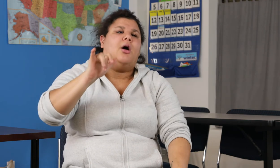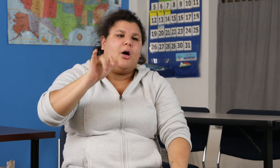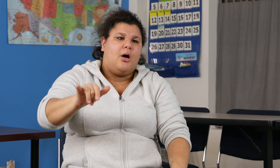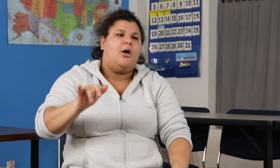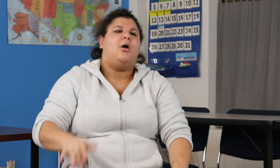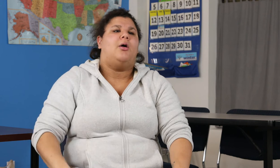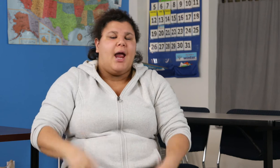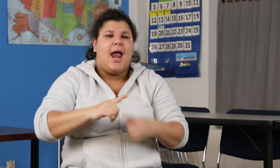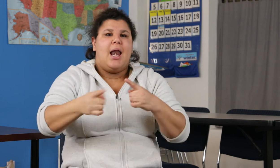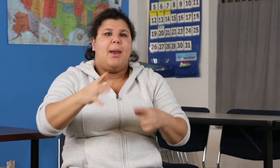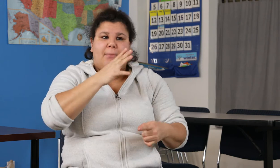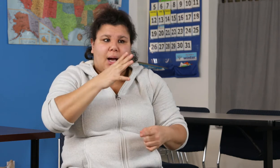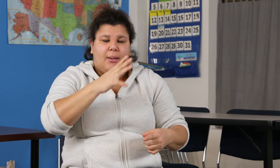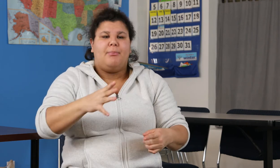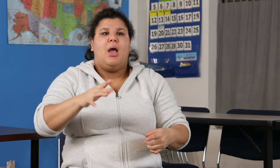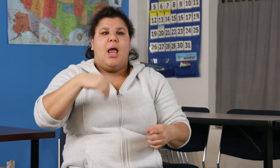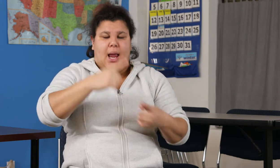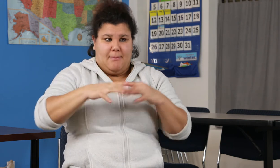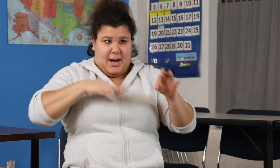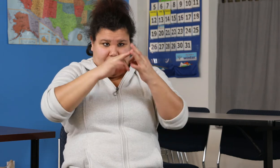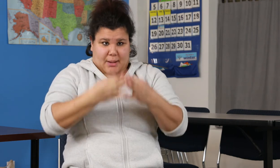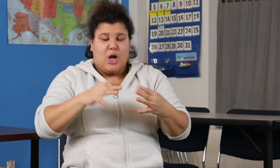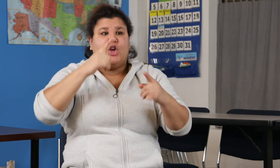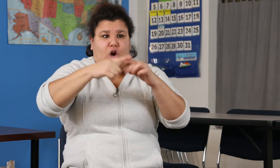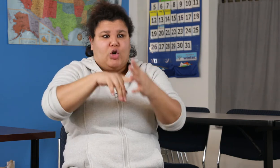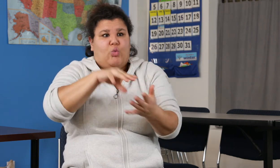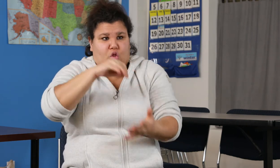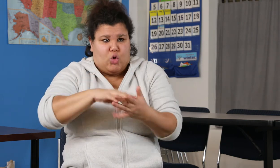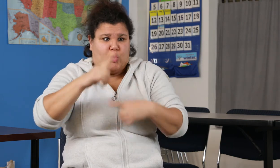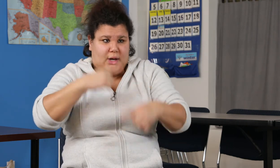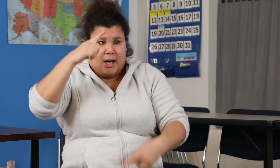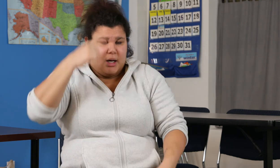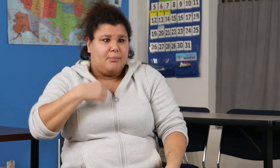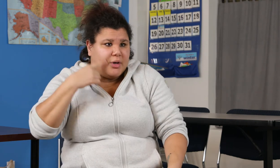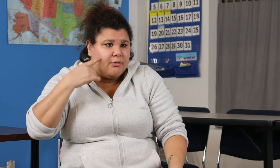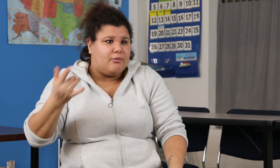But then I started signing picking up sign very fast. I went “ohhhhh!” Then my mom, and my family, they started to learn to sign - because I am deaf, ya know?